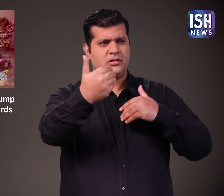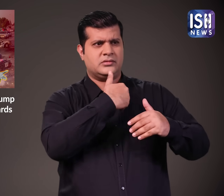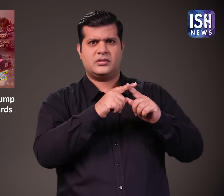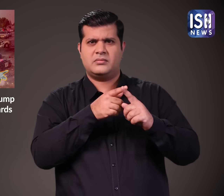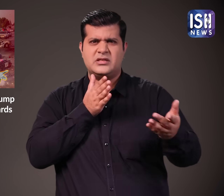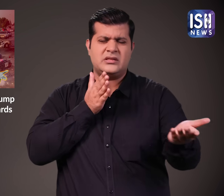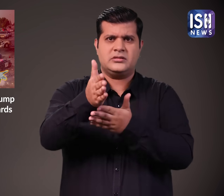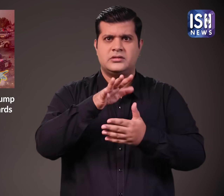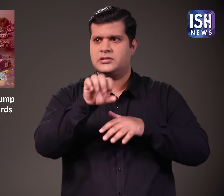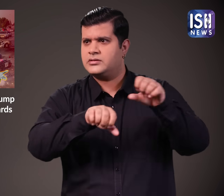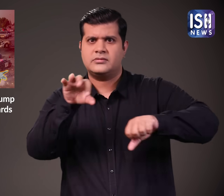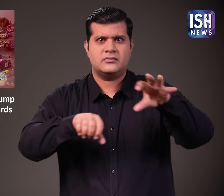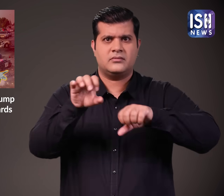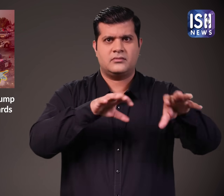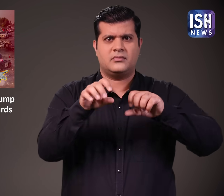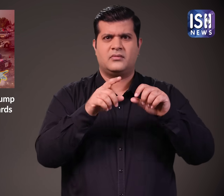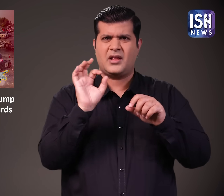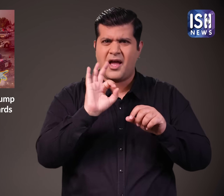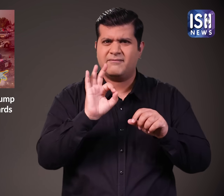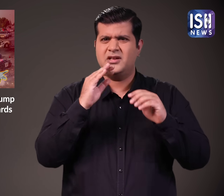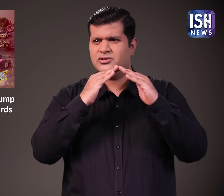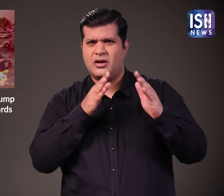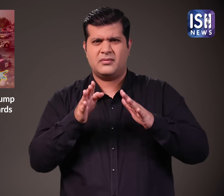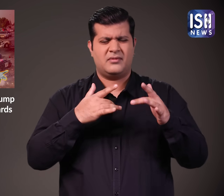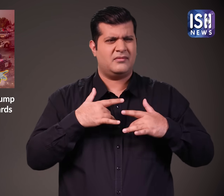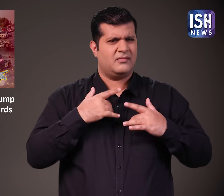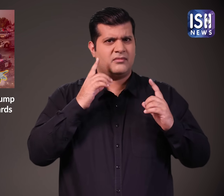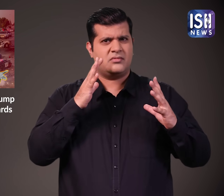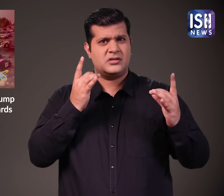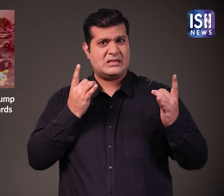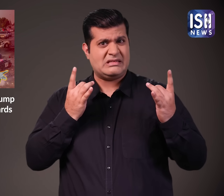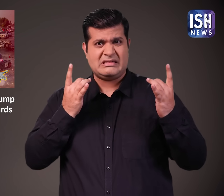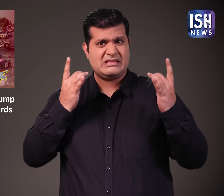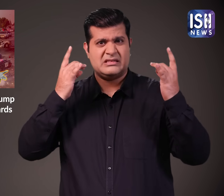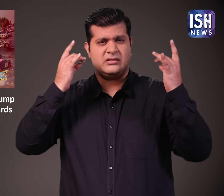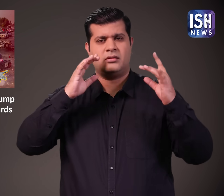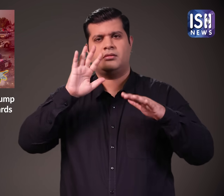However, the harsh action by the authorities, raiding homes and offices has angered the public.